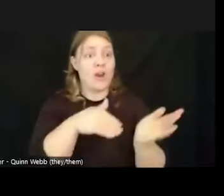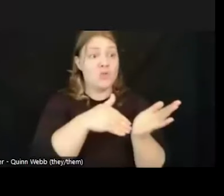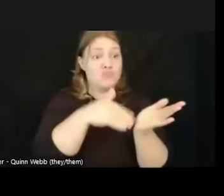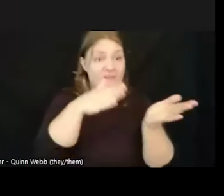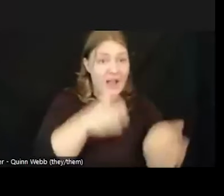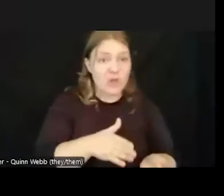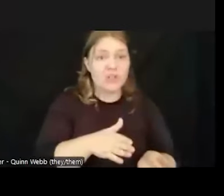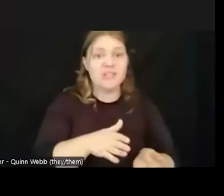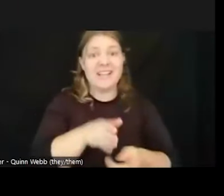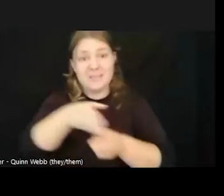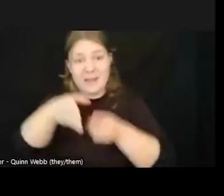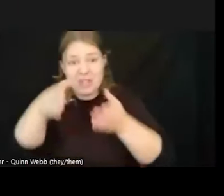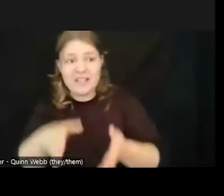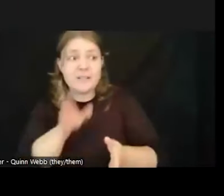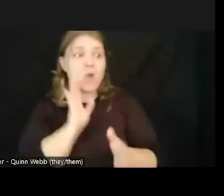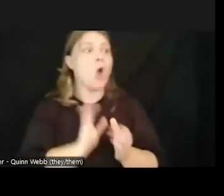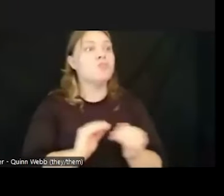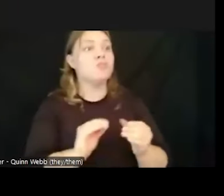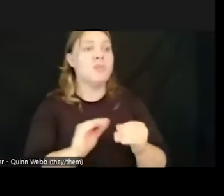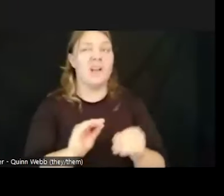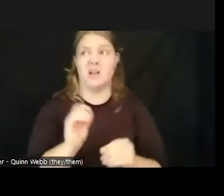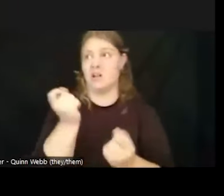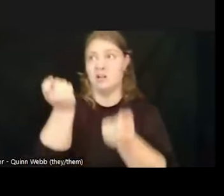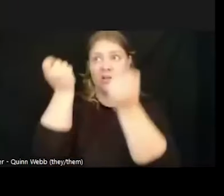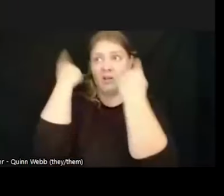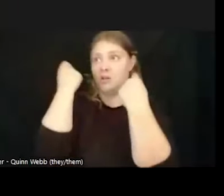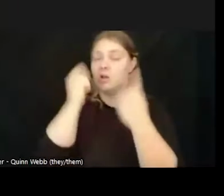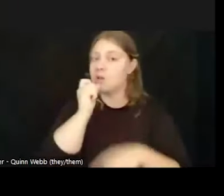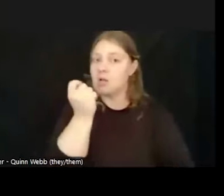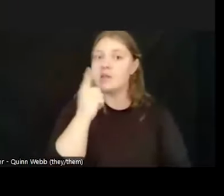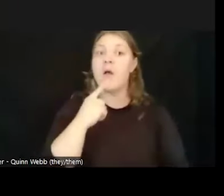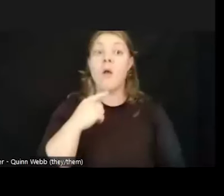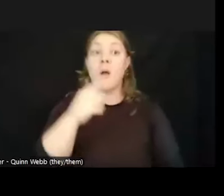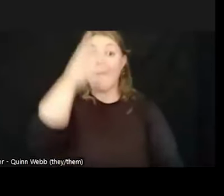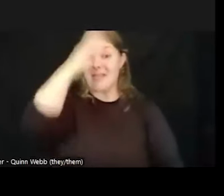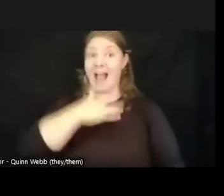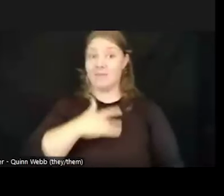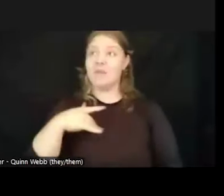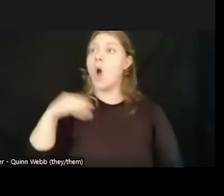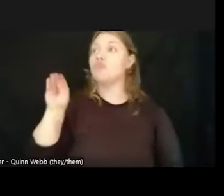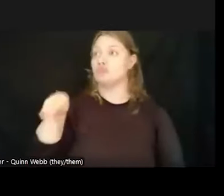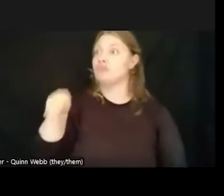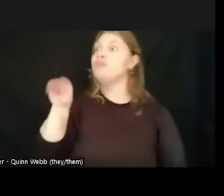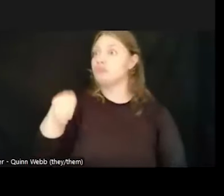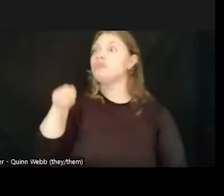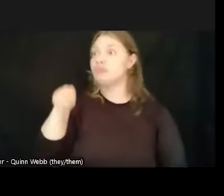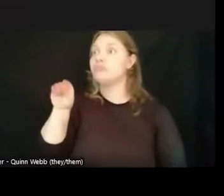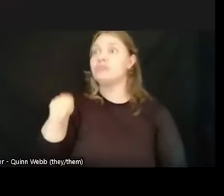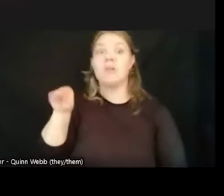about their health my dad always used to shake his head yes and never understood one word that the